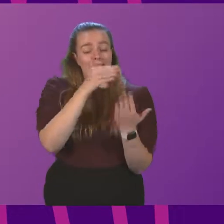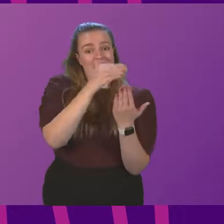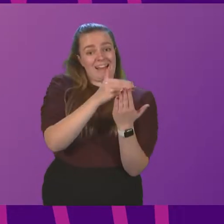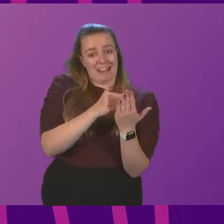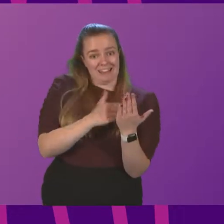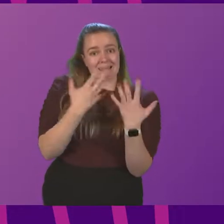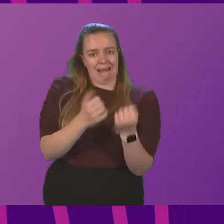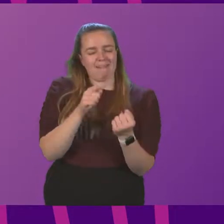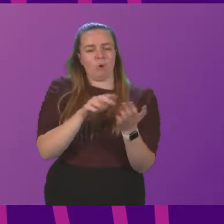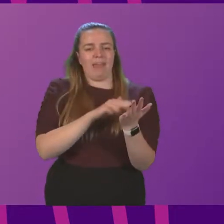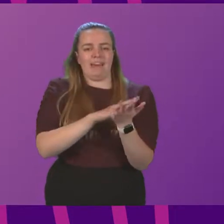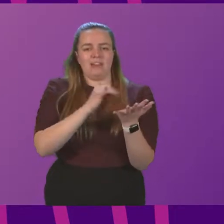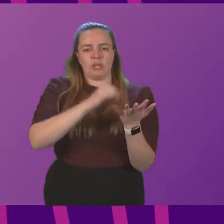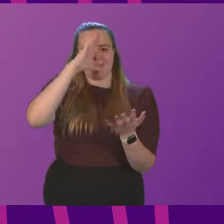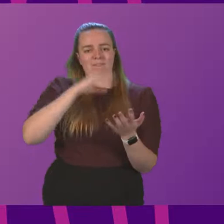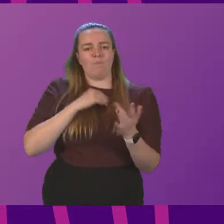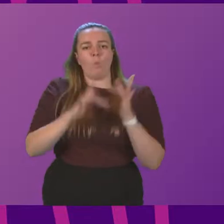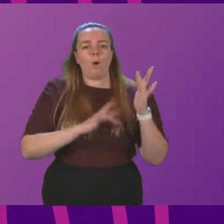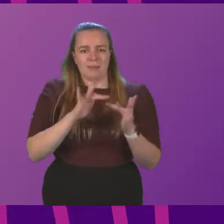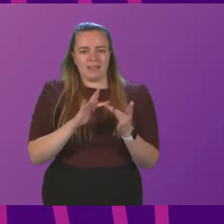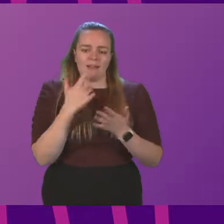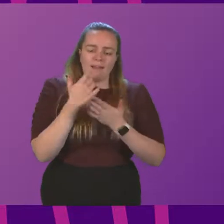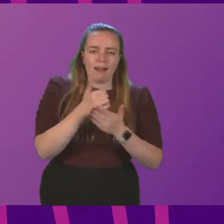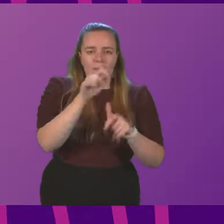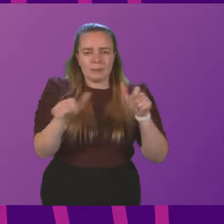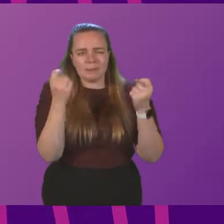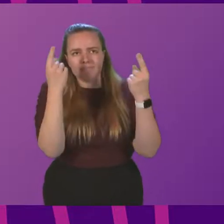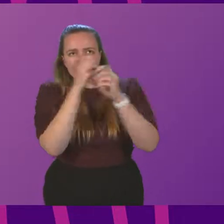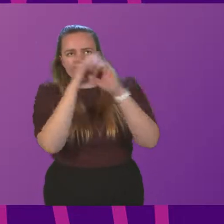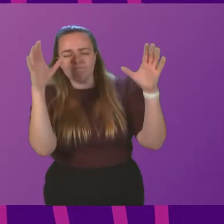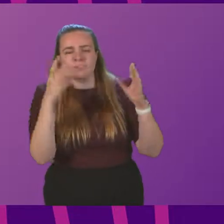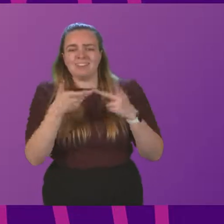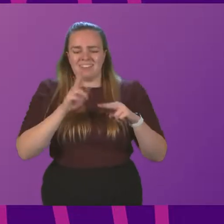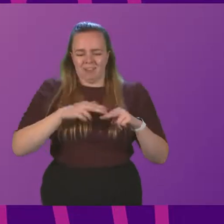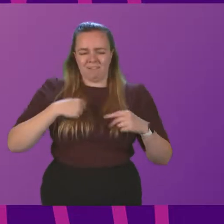on the NHS Inform website to help individuals to understand whether they are eligible for